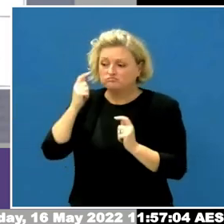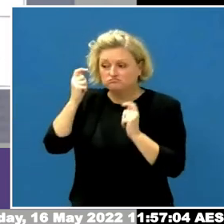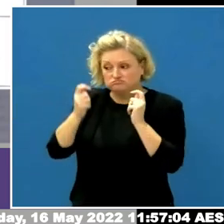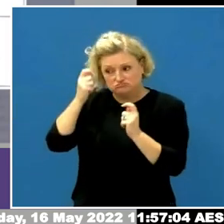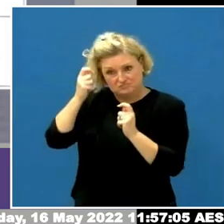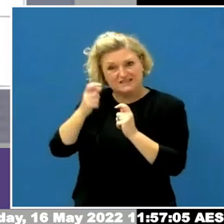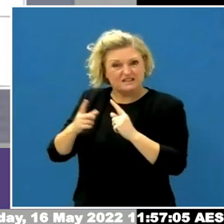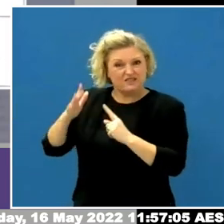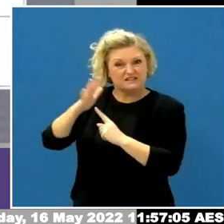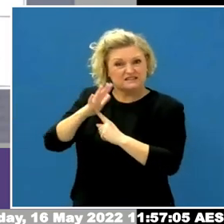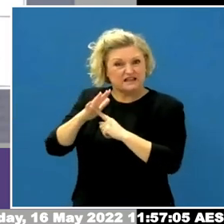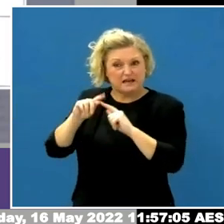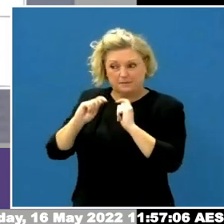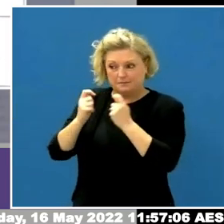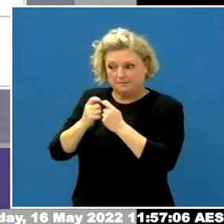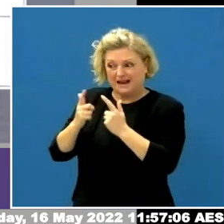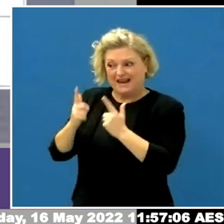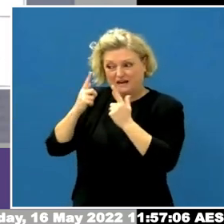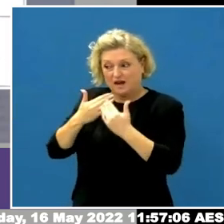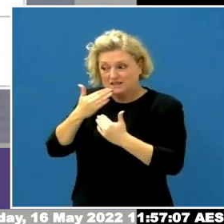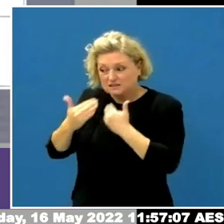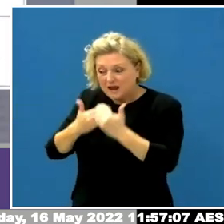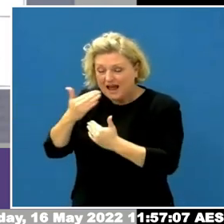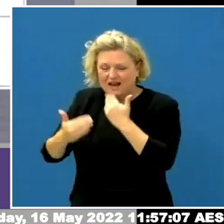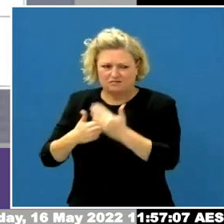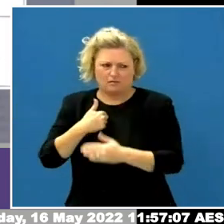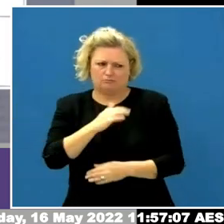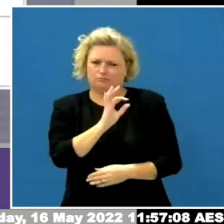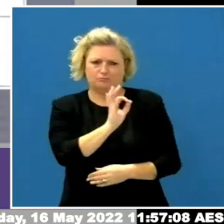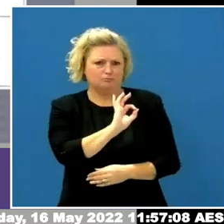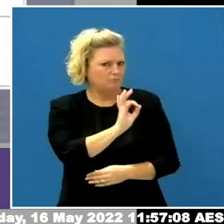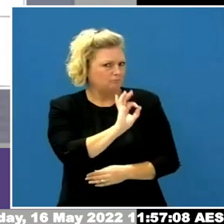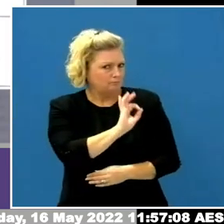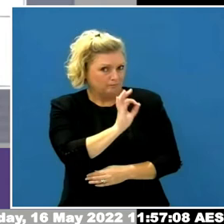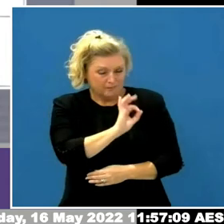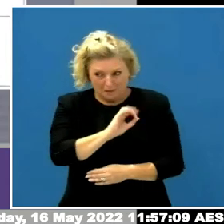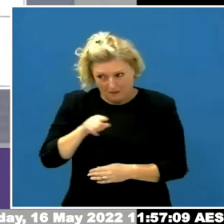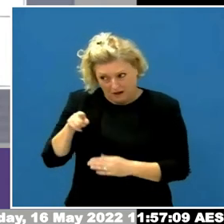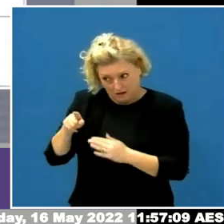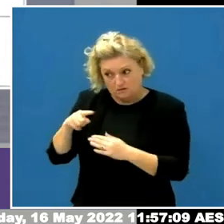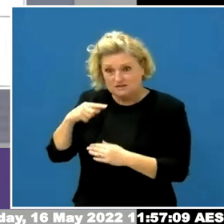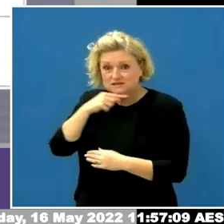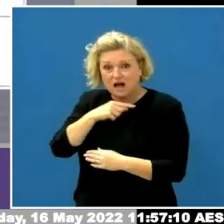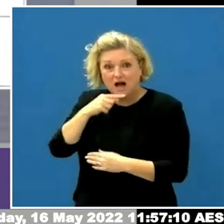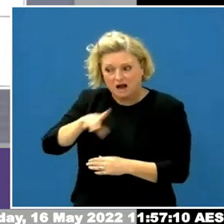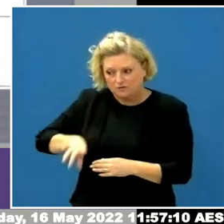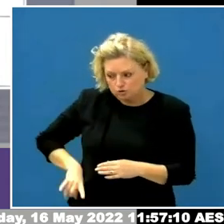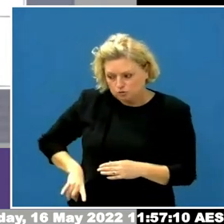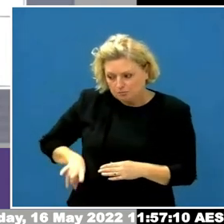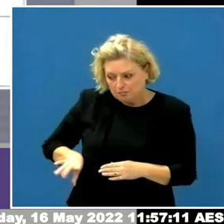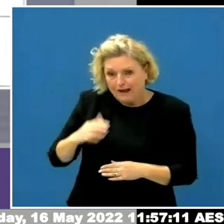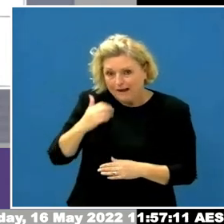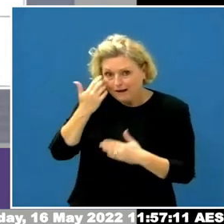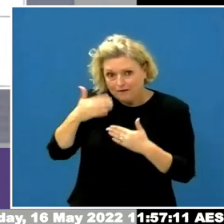No. No. MR FOGARTY: Did Jason pay a daily contribution fee, to your knowledge? No. MR FOGARTY: Alright.